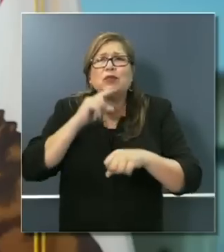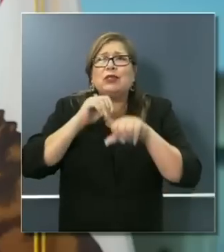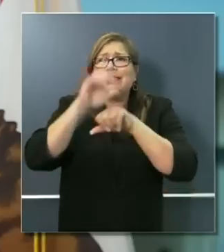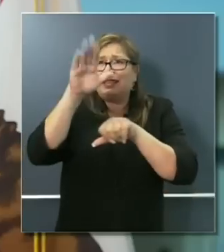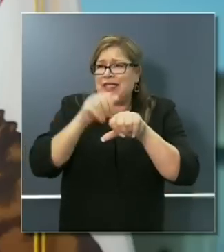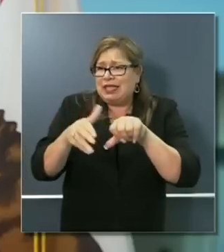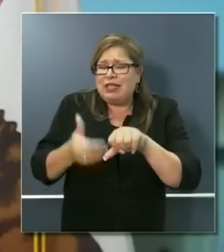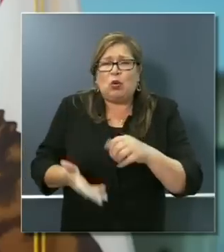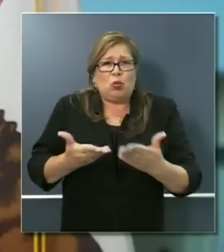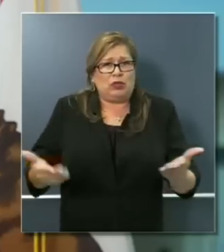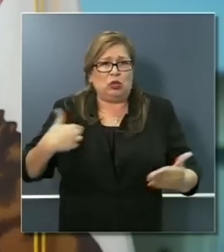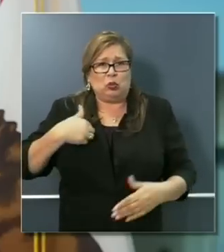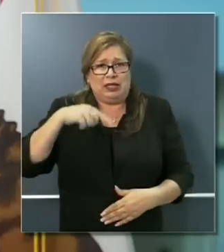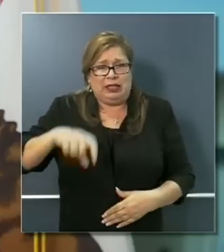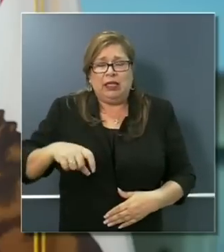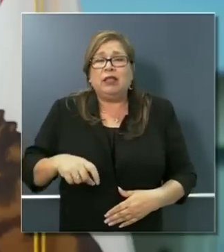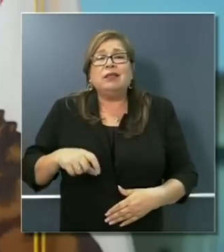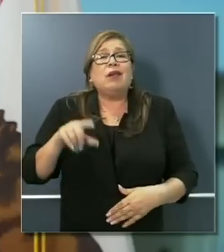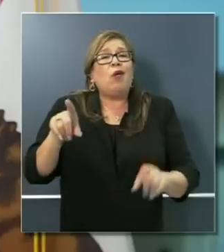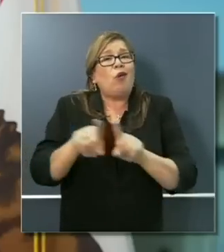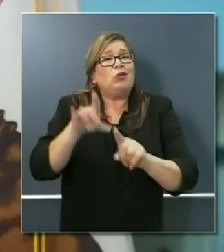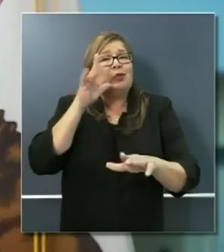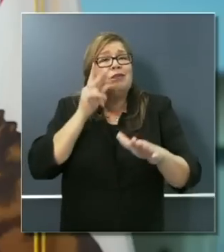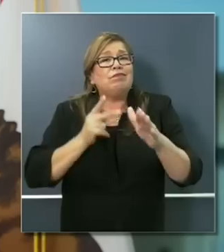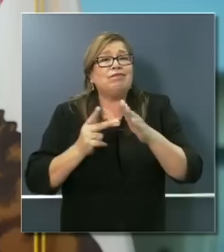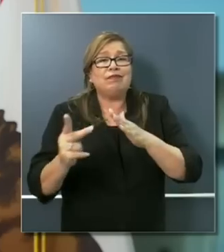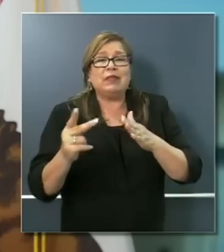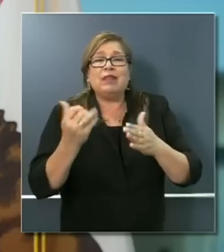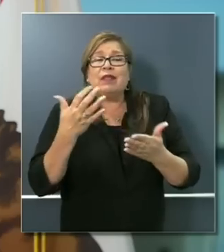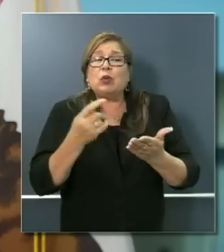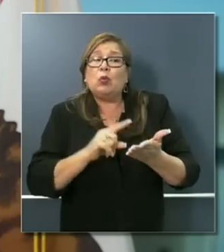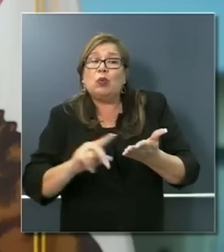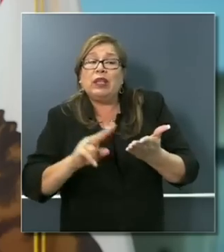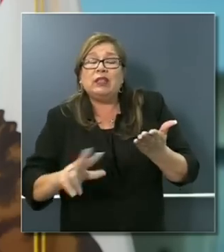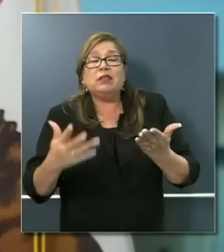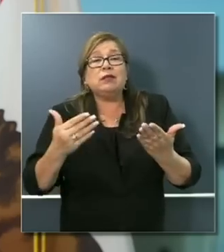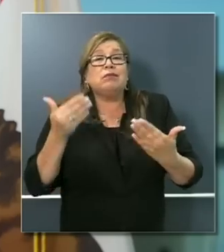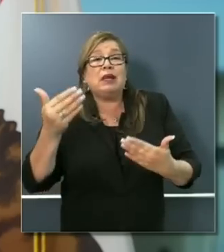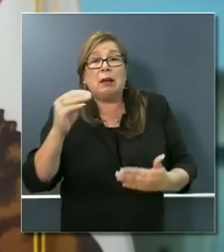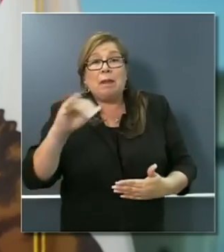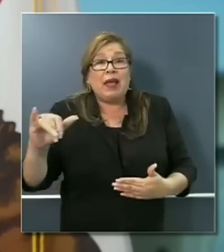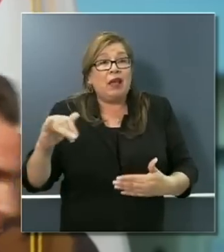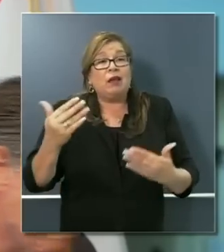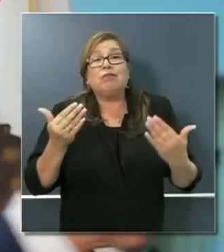THAT GIVE YOU AN OVERVIEW OF THE WAY WE CONDUCT OUR PLANNING EXERCISES AND HOW WE APPLY OUR PRIORITIZATION FOR ACCESSING